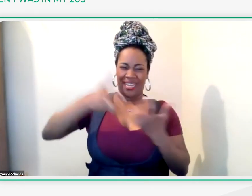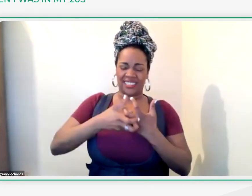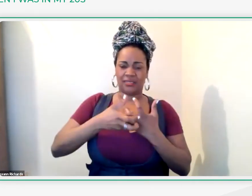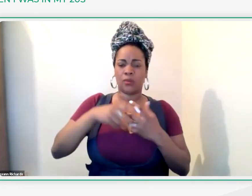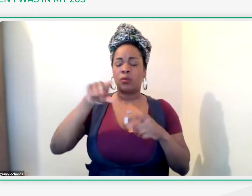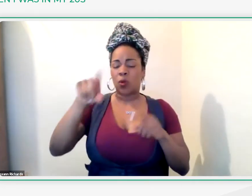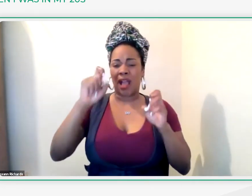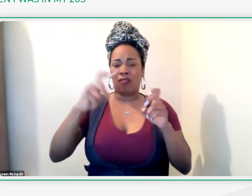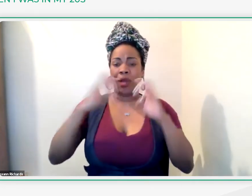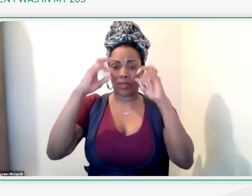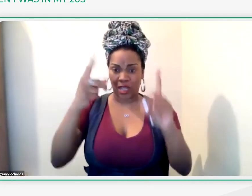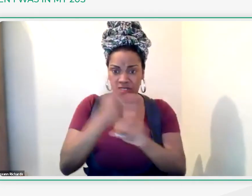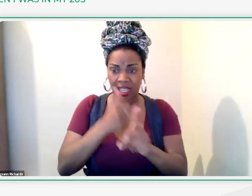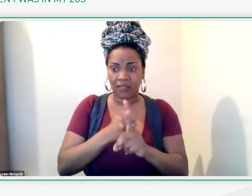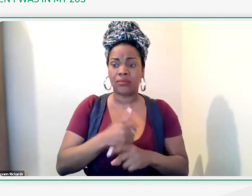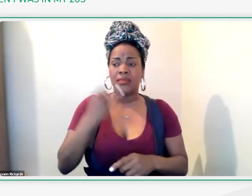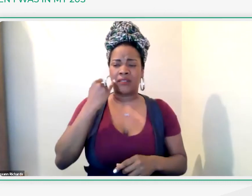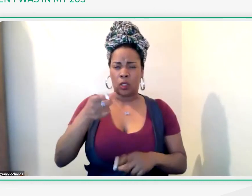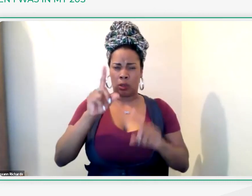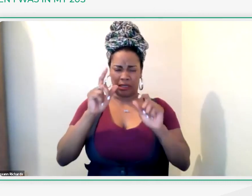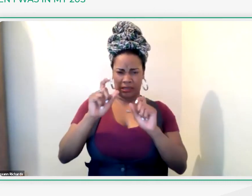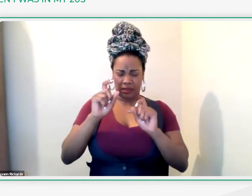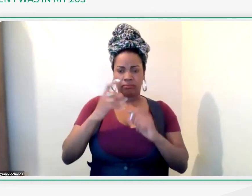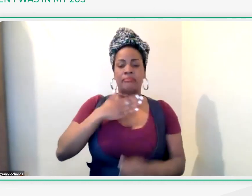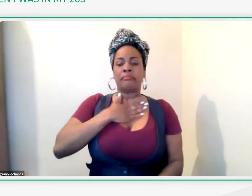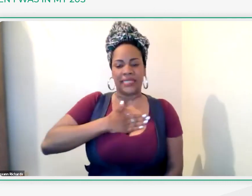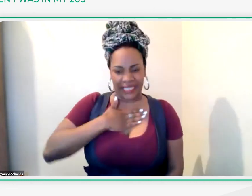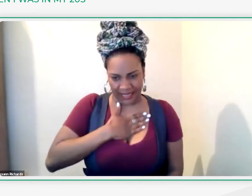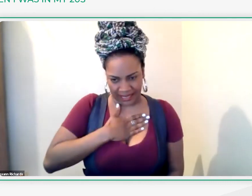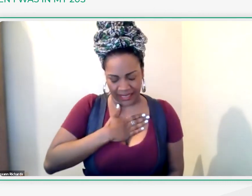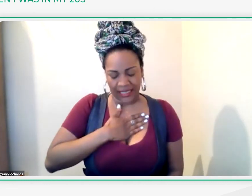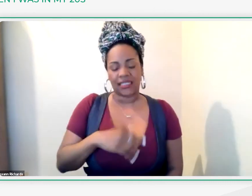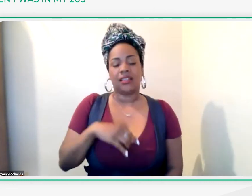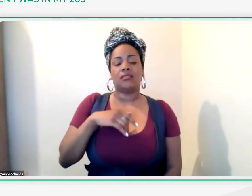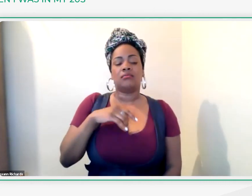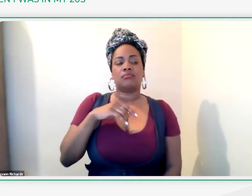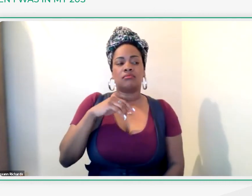And when I finally got an income, it didn't match my spending on the credit card.